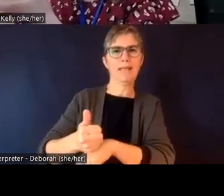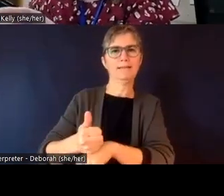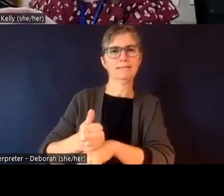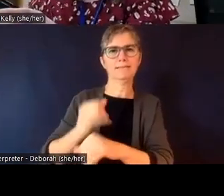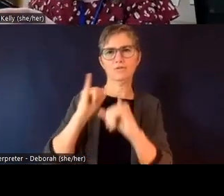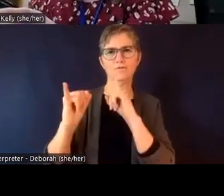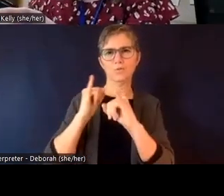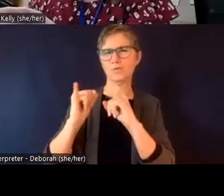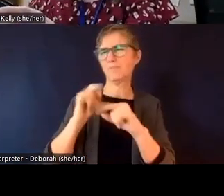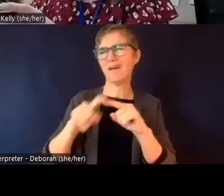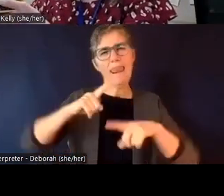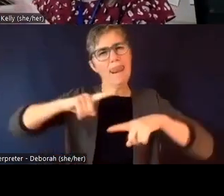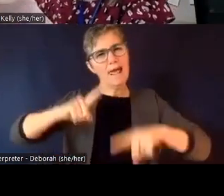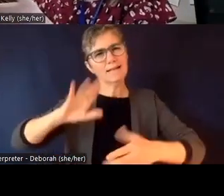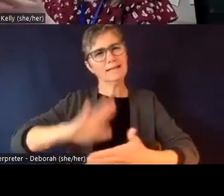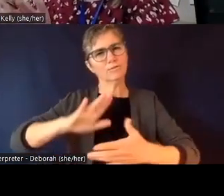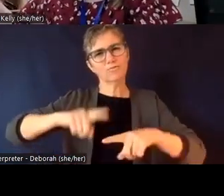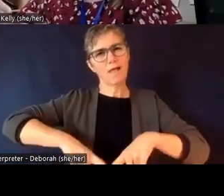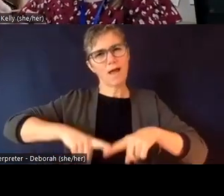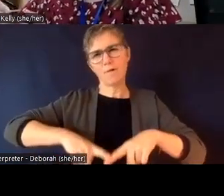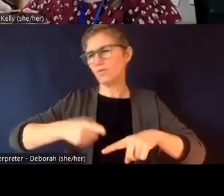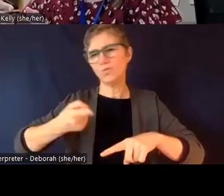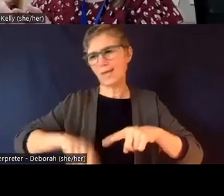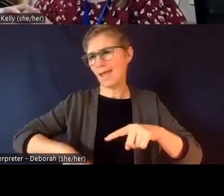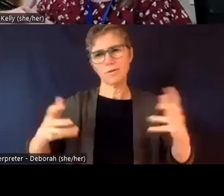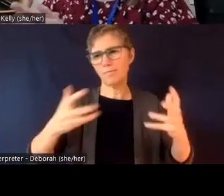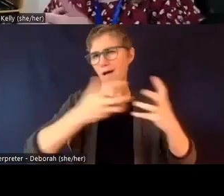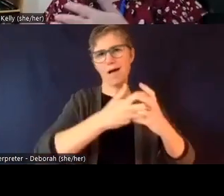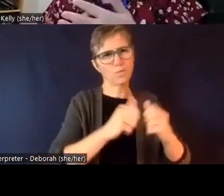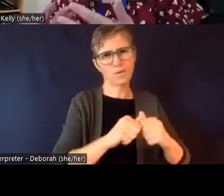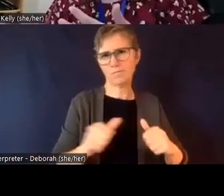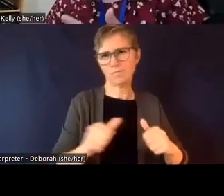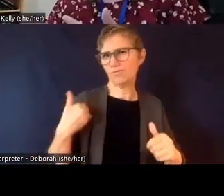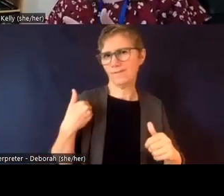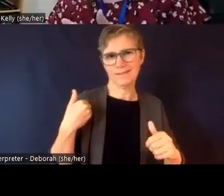substance use disorder estimate. So it can't be combined with the previous data. And then in 2015,